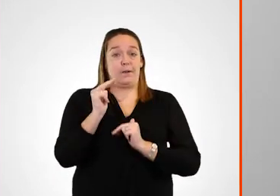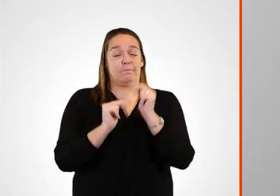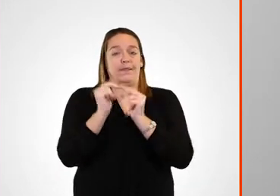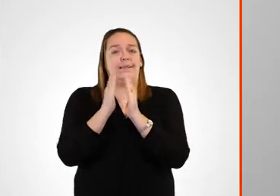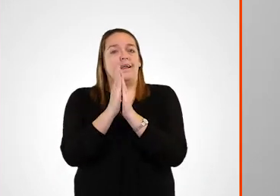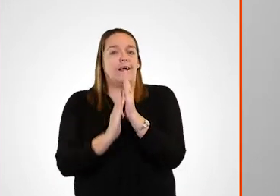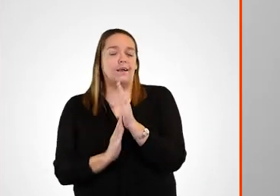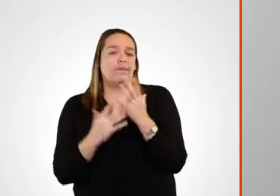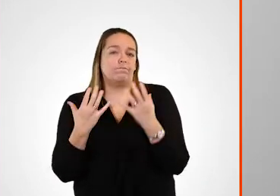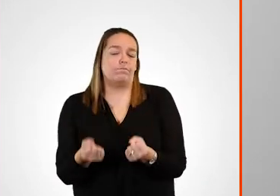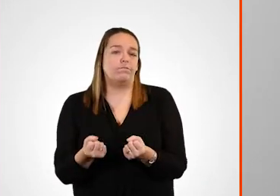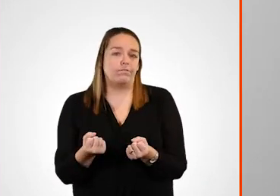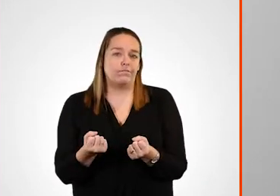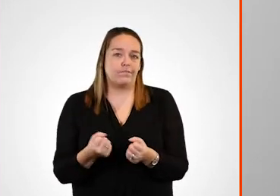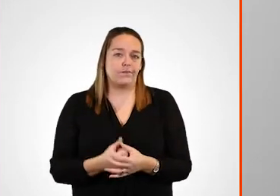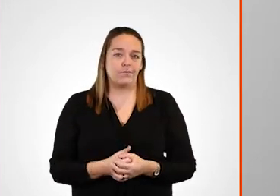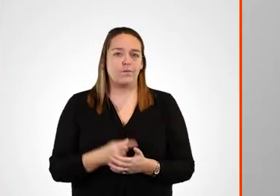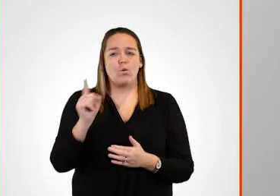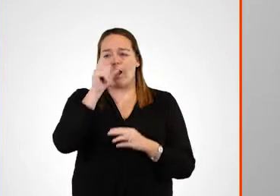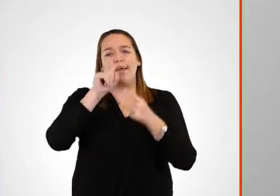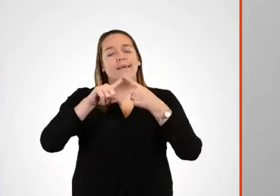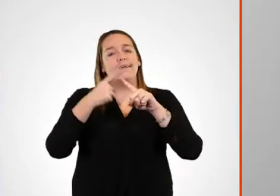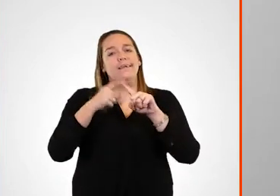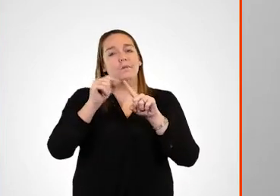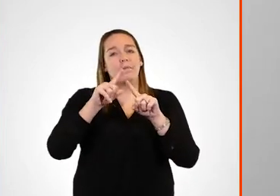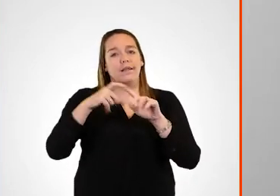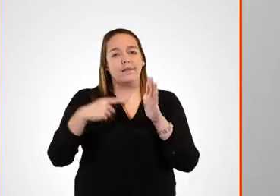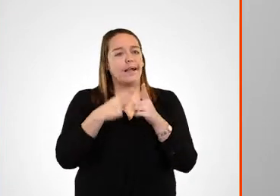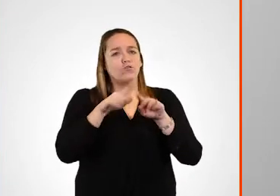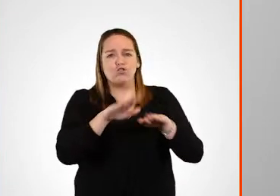that we can expect and the fact that children are going to be more variable.